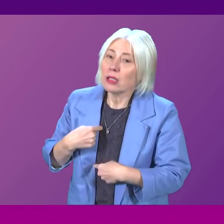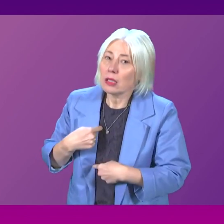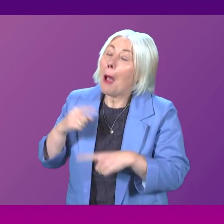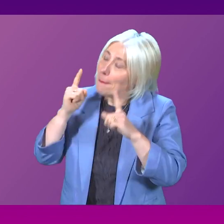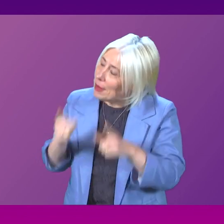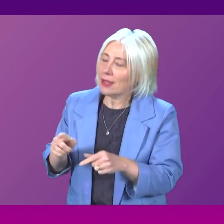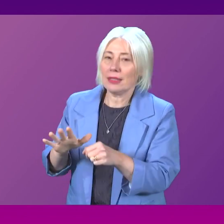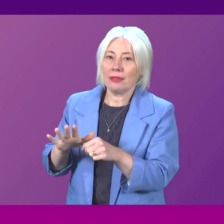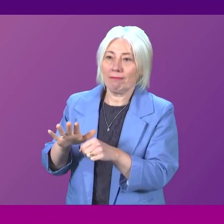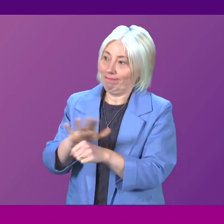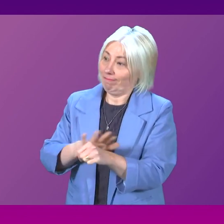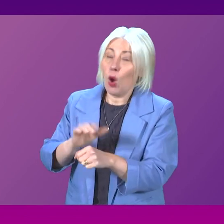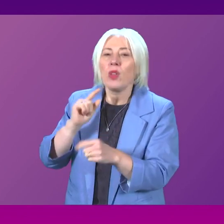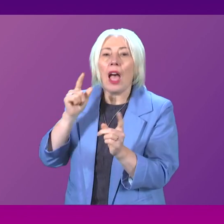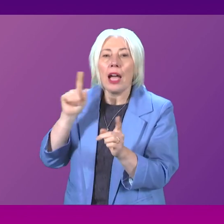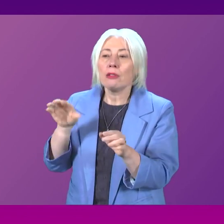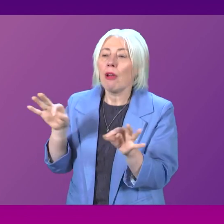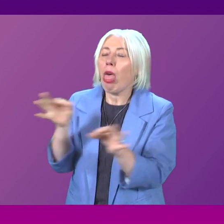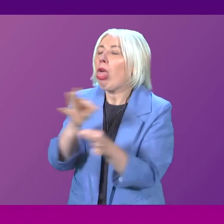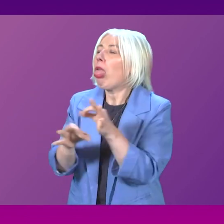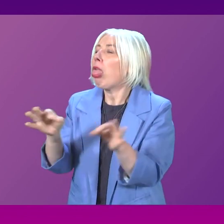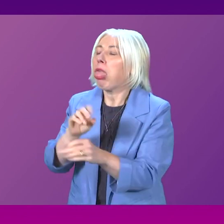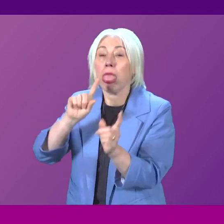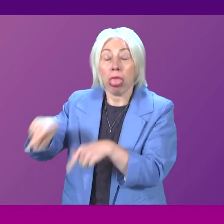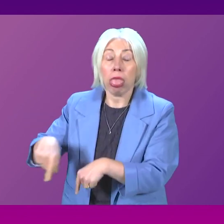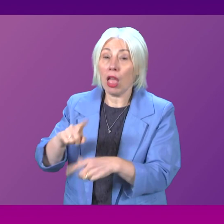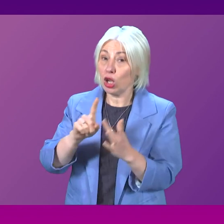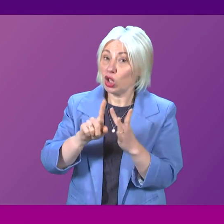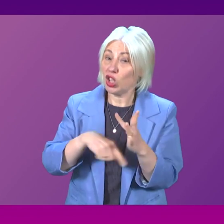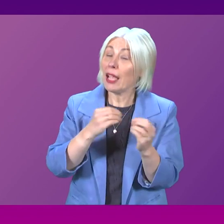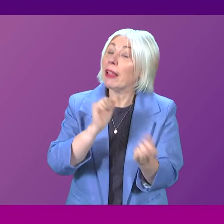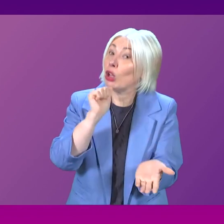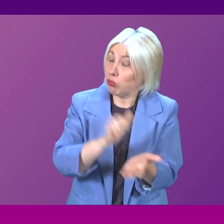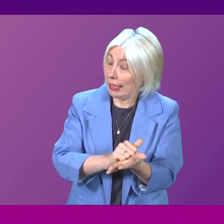However, let us not gloss over the fact—Jackie Baillie was right to mention it—that the